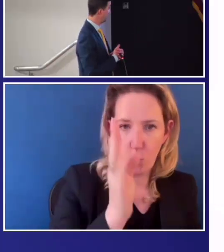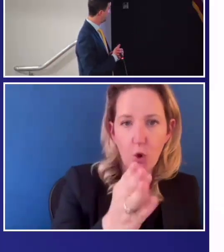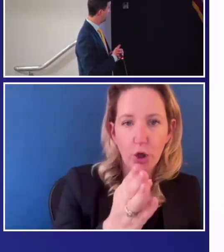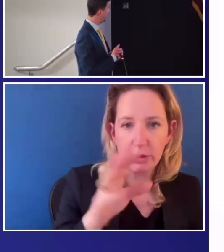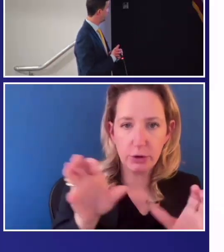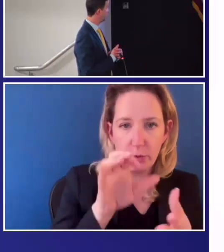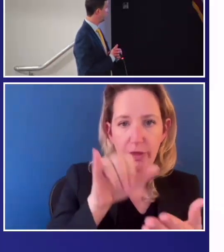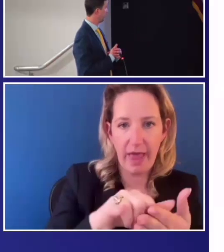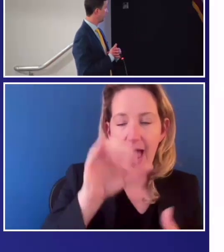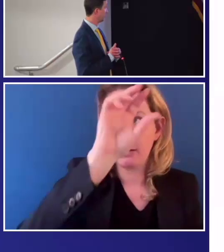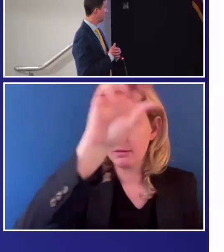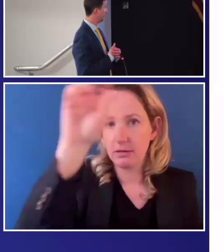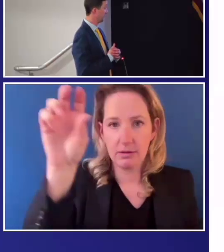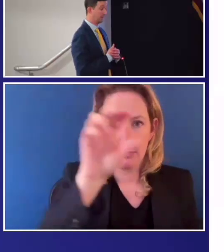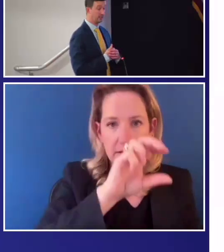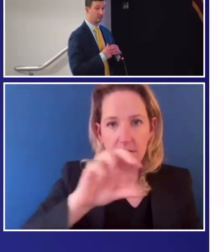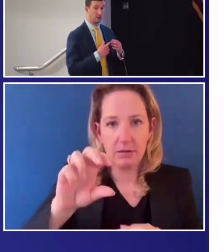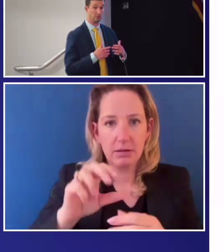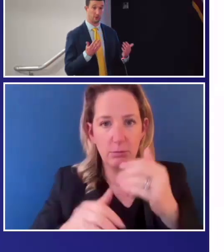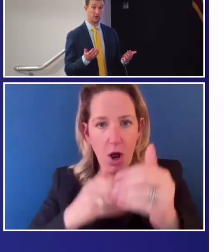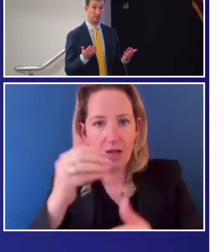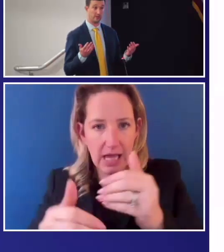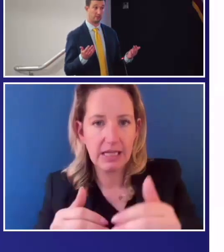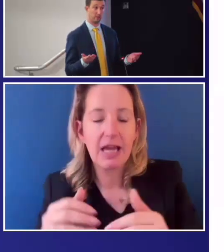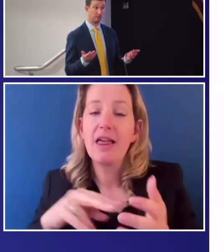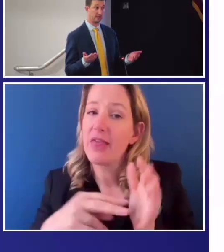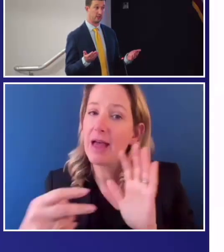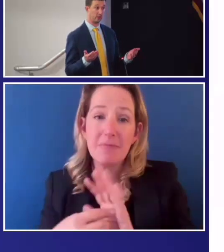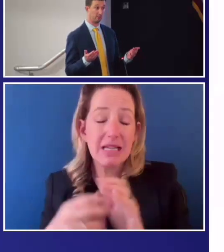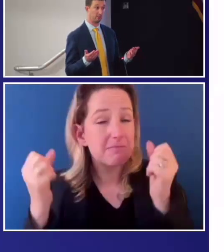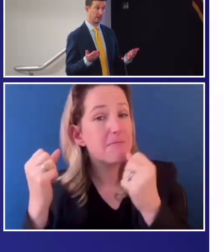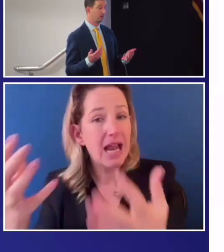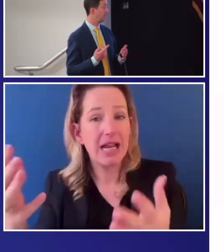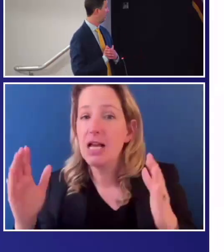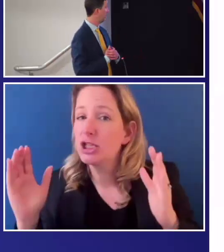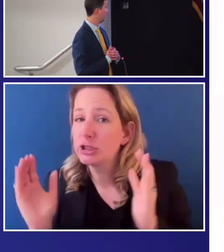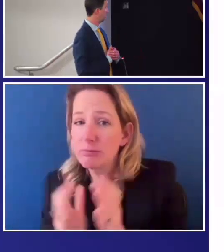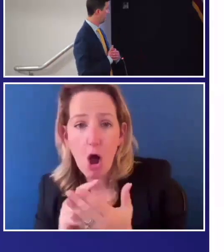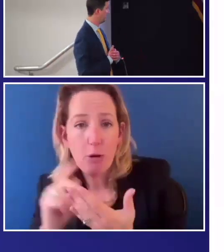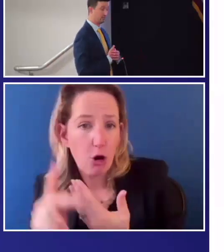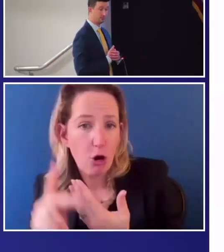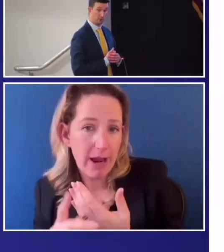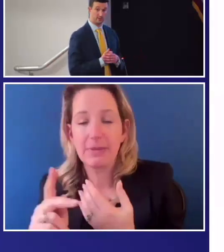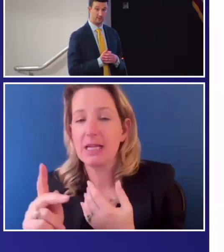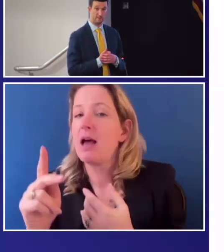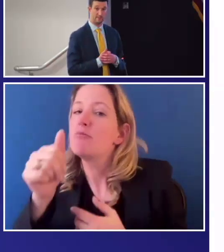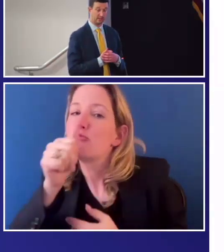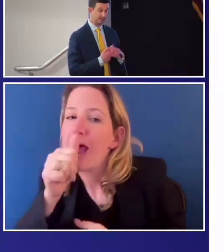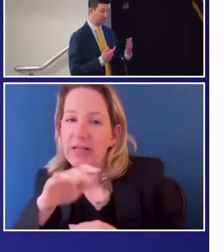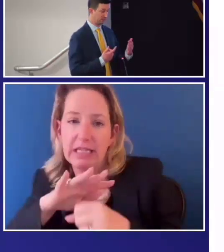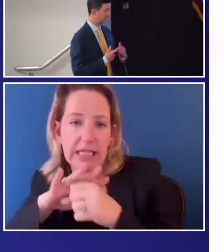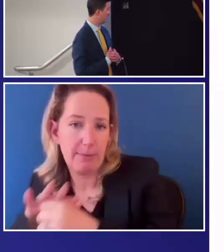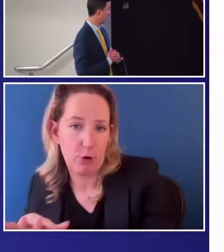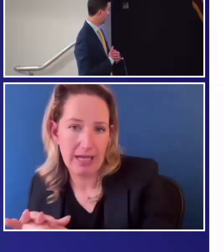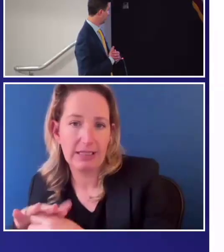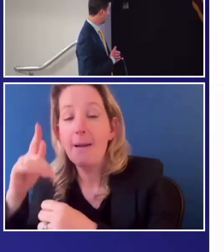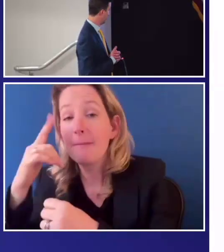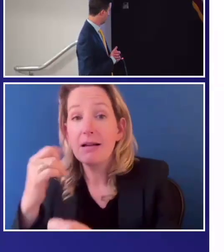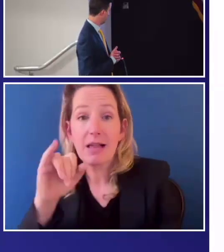This means that the earnings data for many small programs and the public data we put out are privacy-suppressed. Again, that's because of the IRS privacy